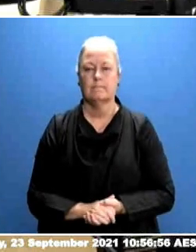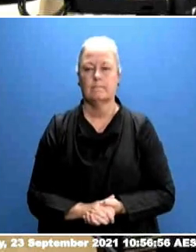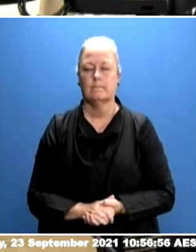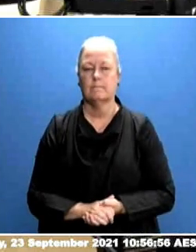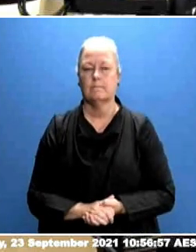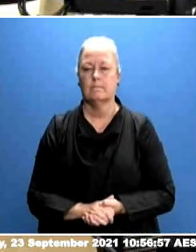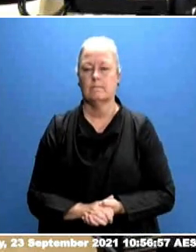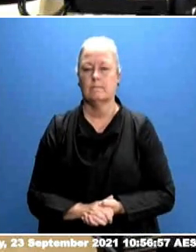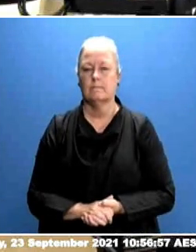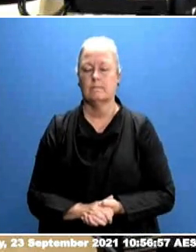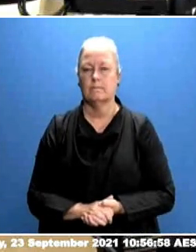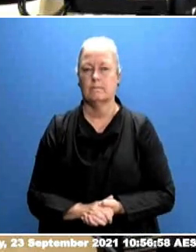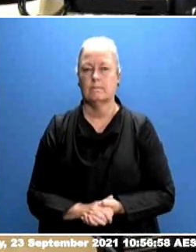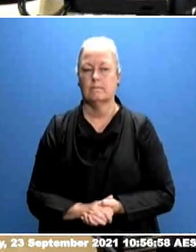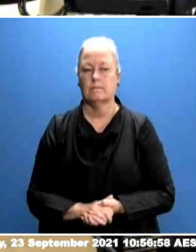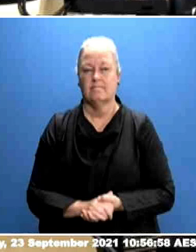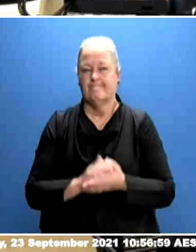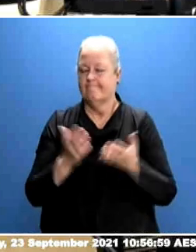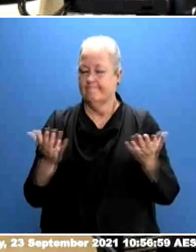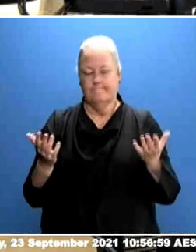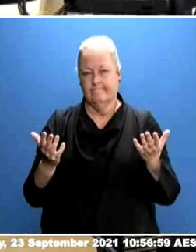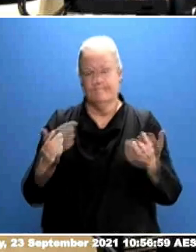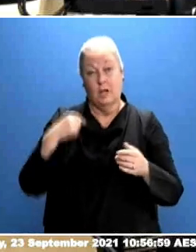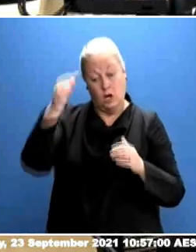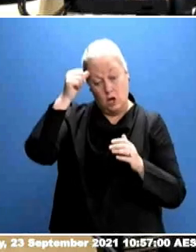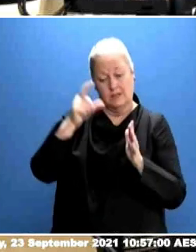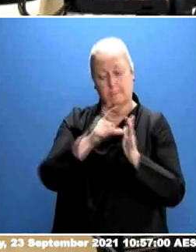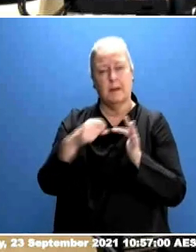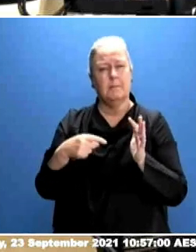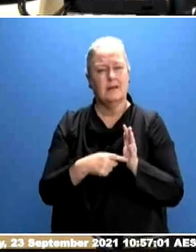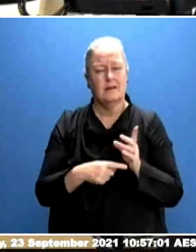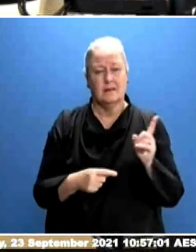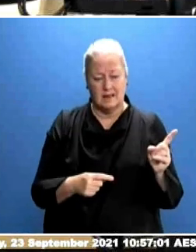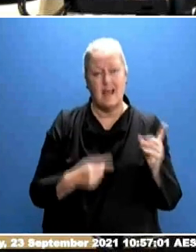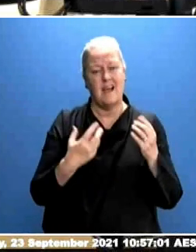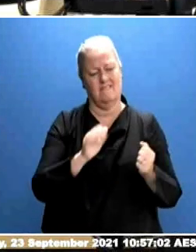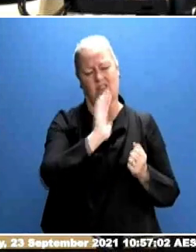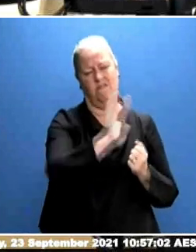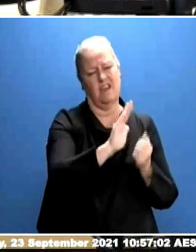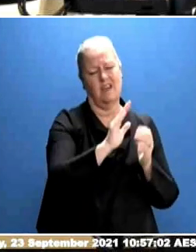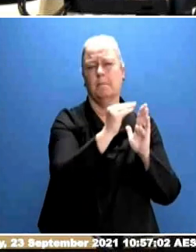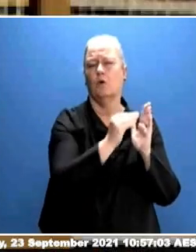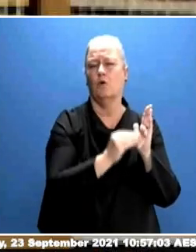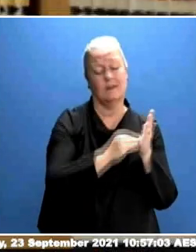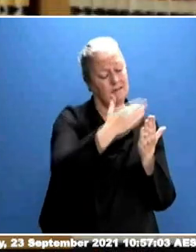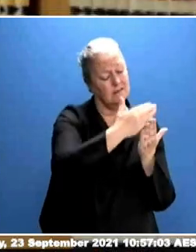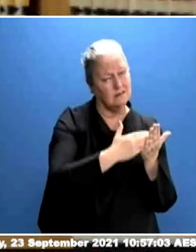I can only speak to the fact that I know that the Department has policies around ensuring that we are best able to provide